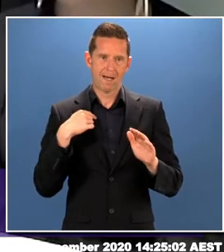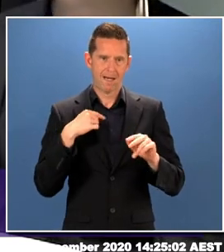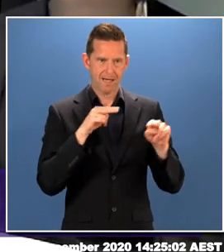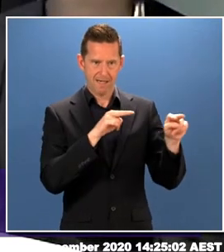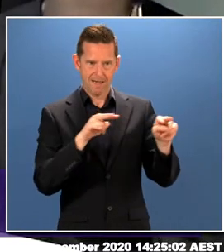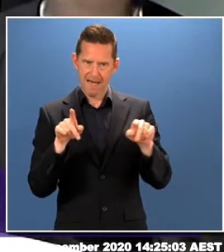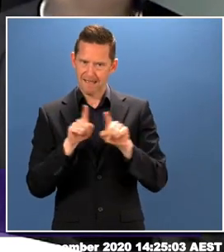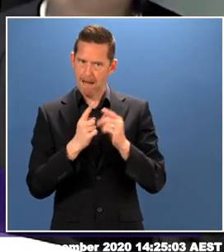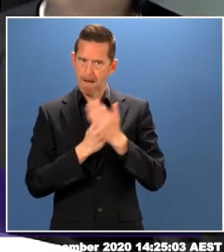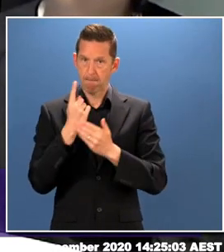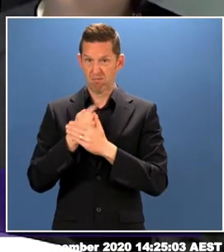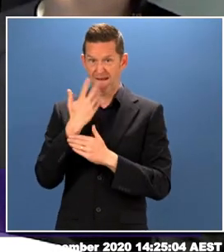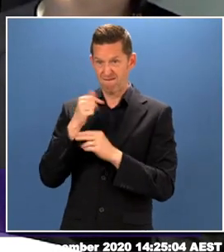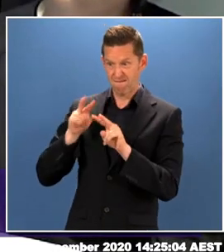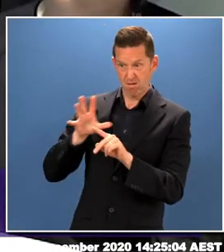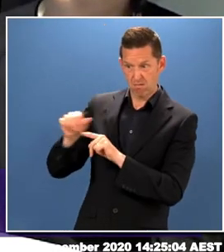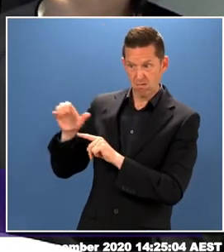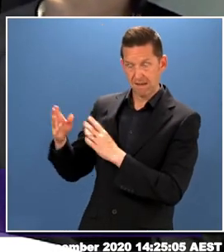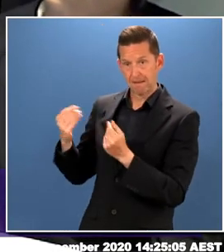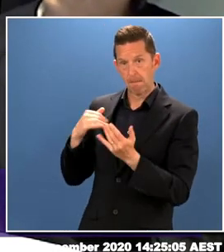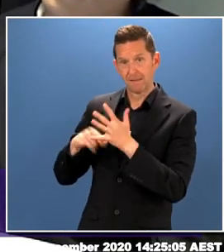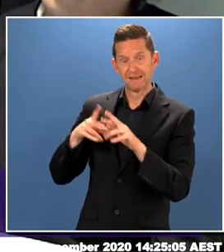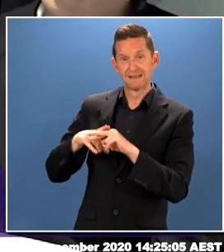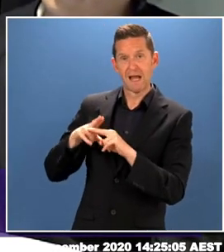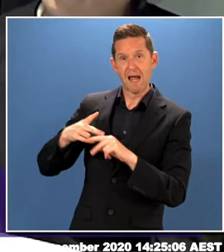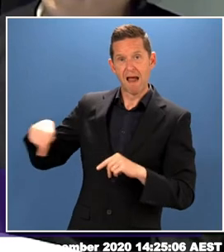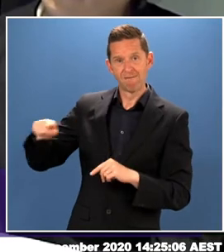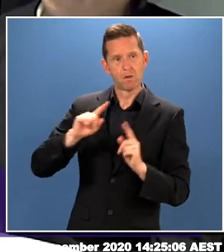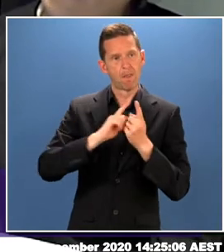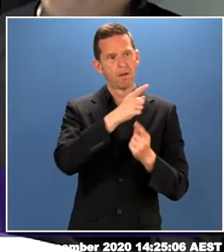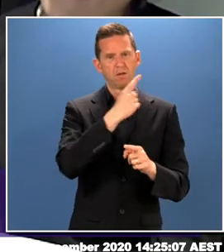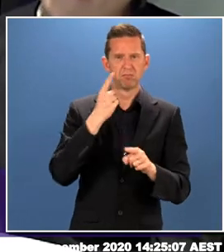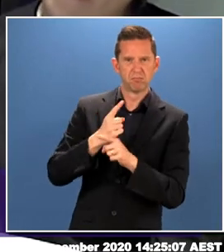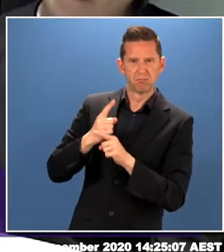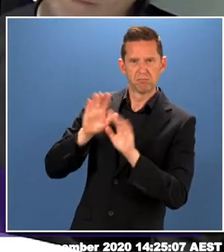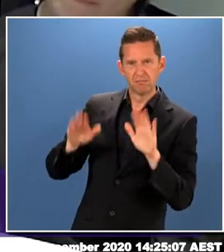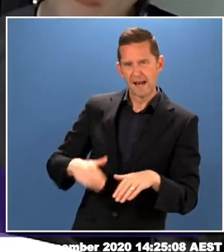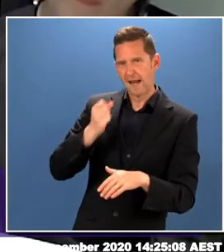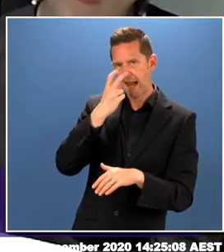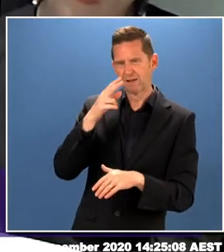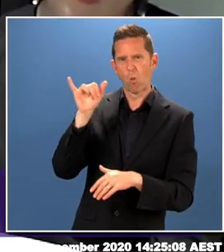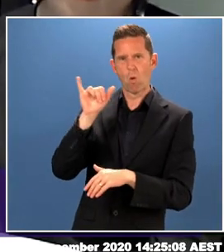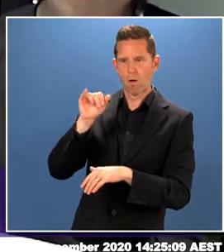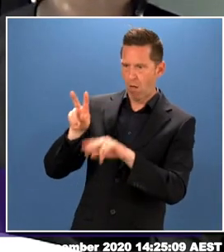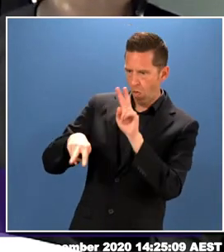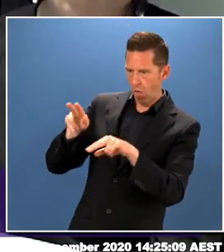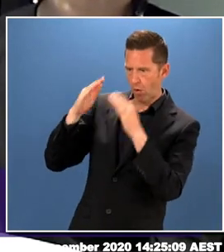for some of our staff with regards to things that are being said to them, the way that they are being looked at in the environment that we are working in.